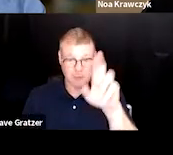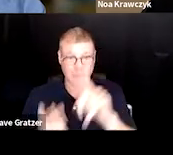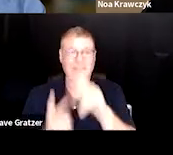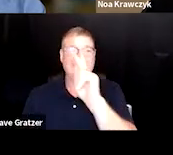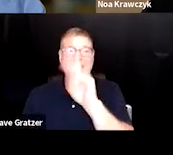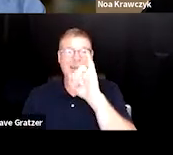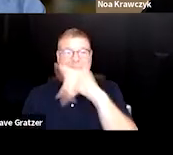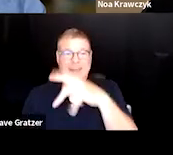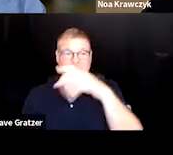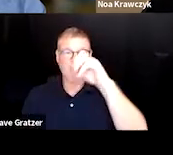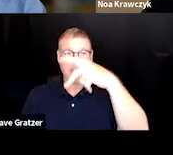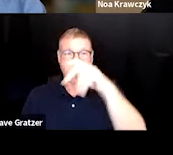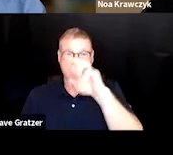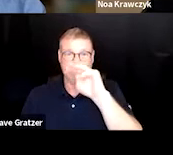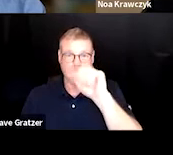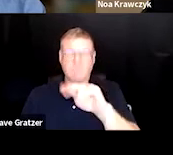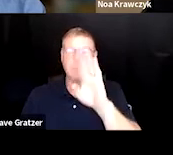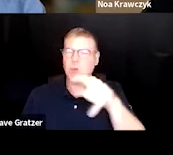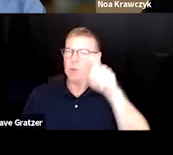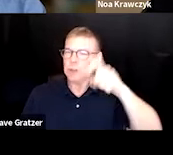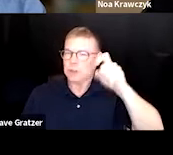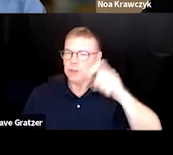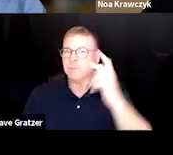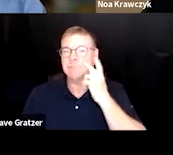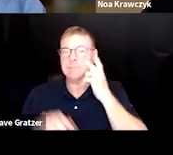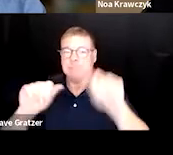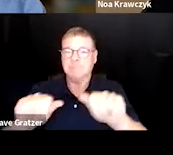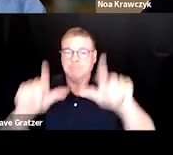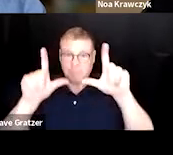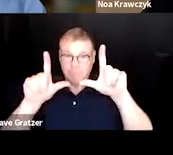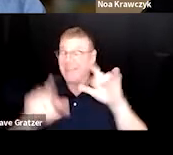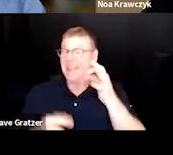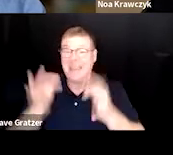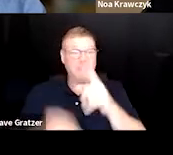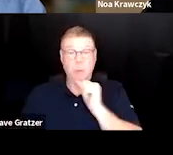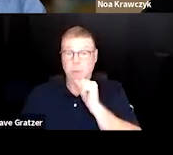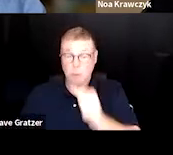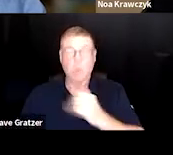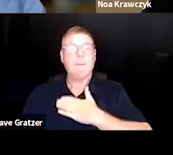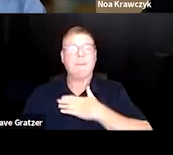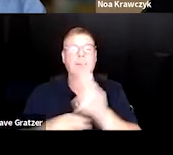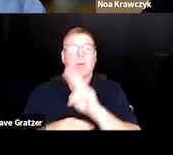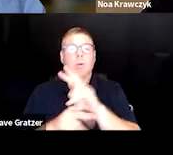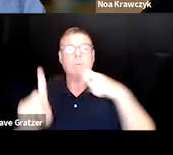and so, you should see them on your screen. If you don't see them, please use the pin function